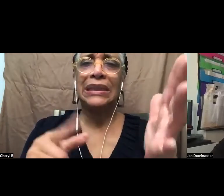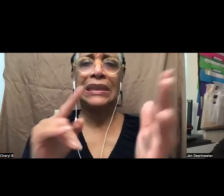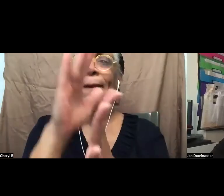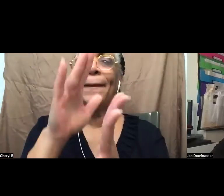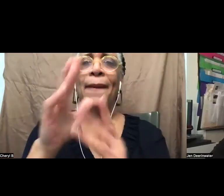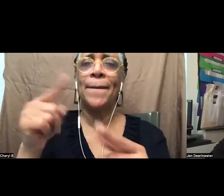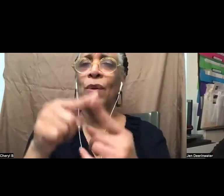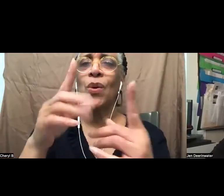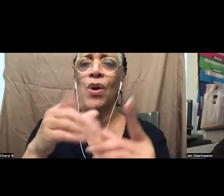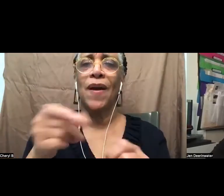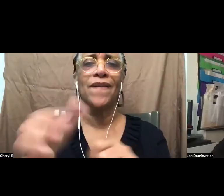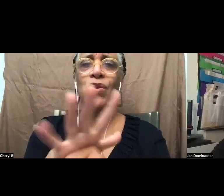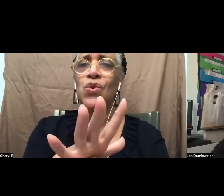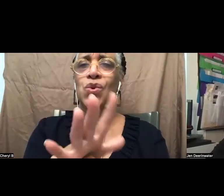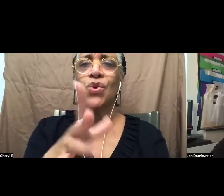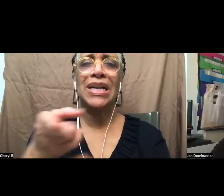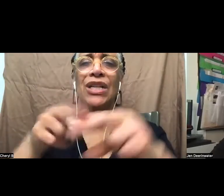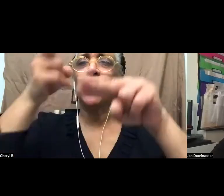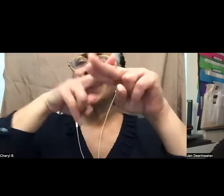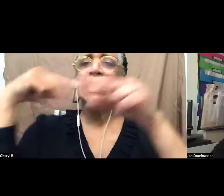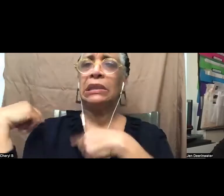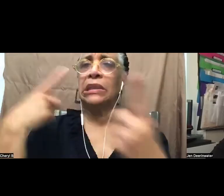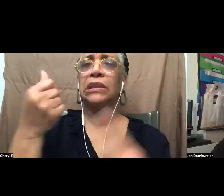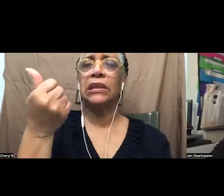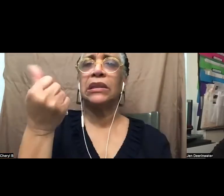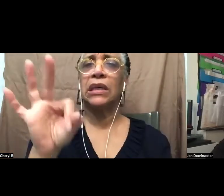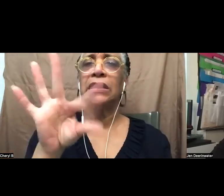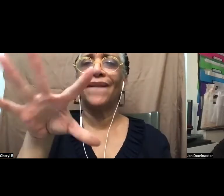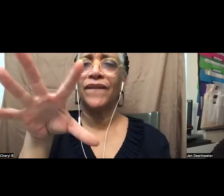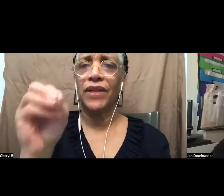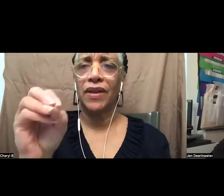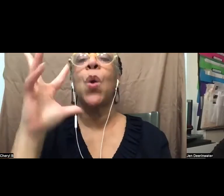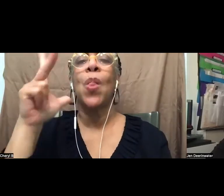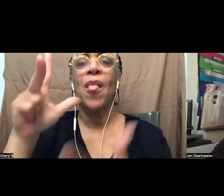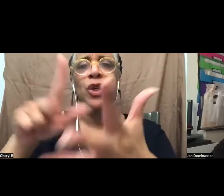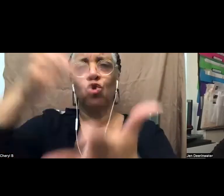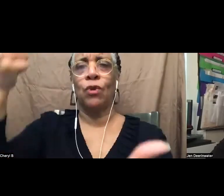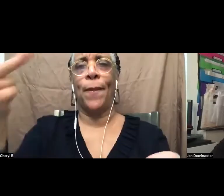chemicals since 1950. This is projected to triple again by 2050. If